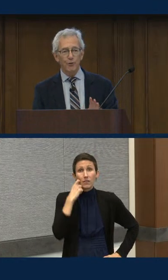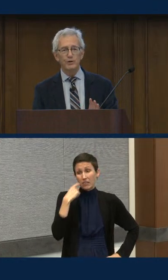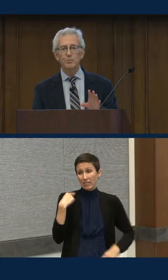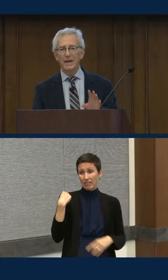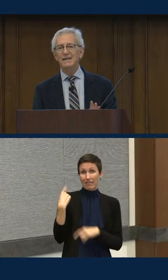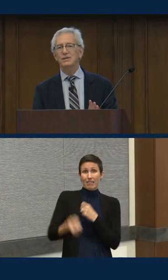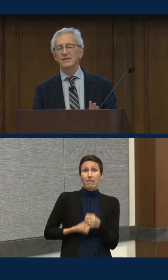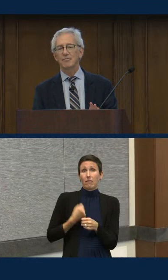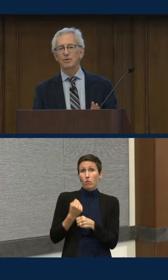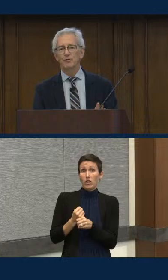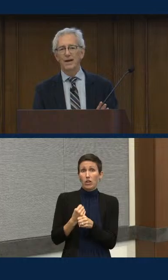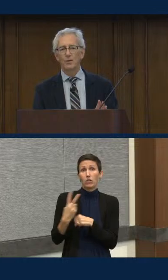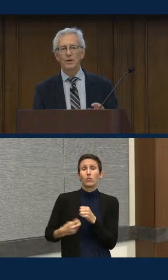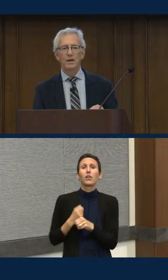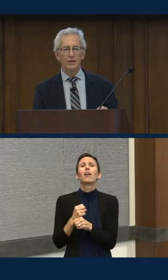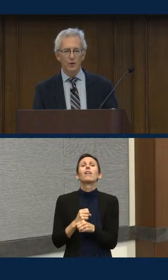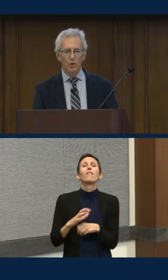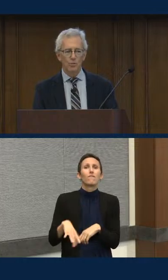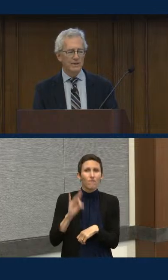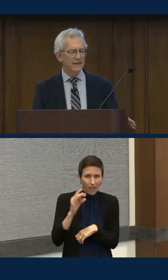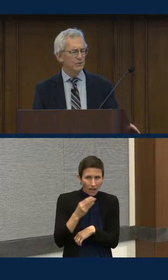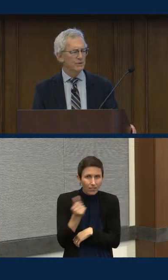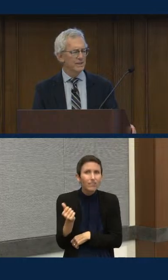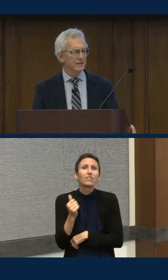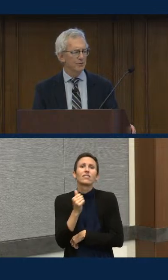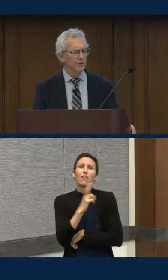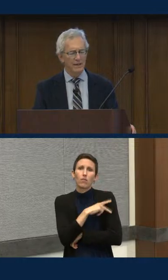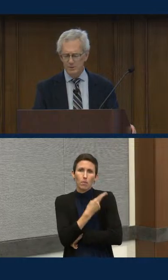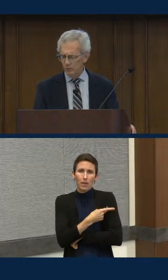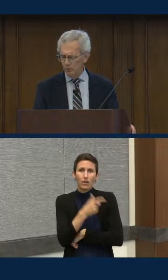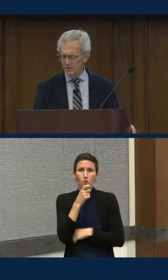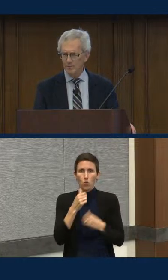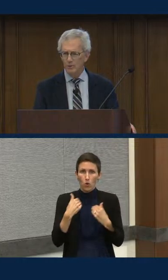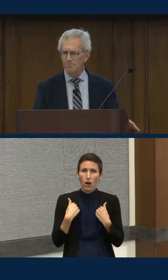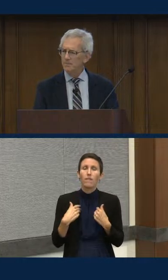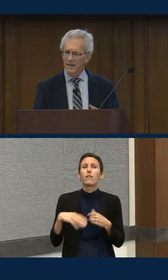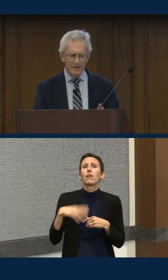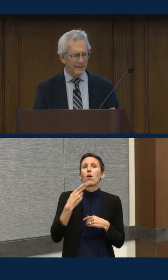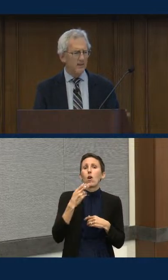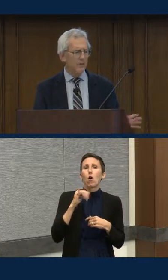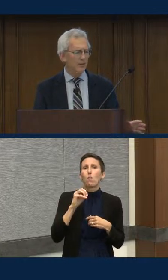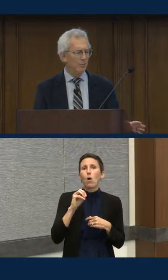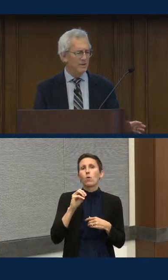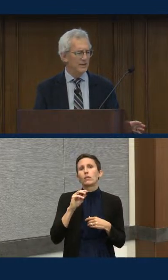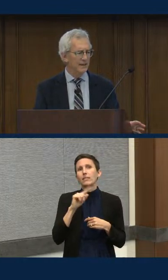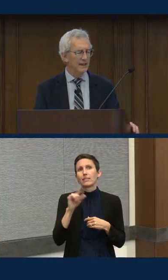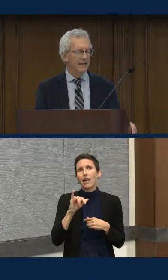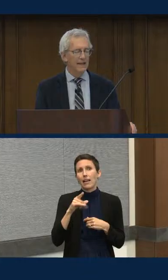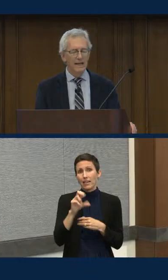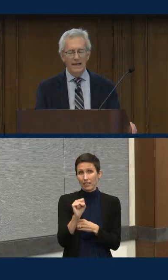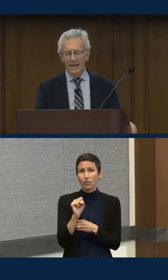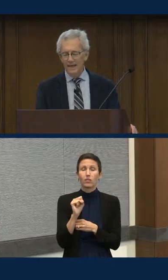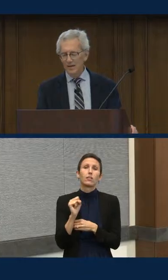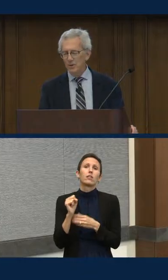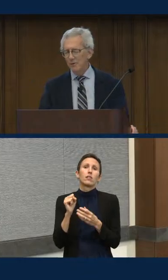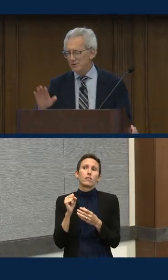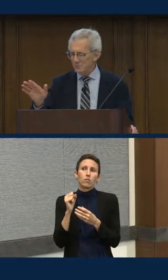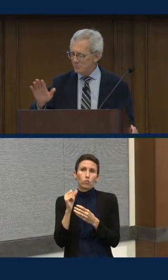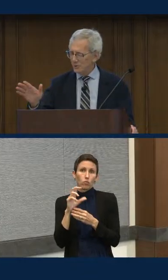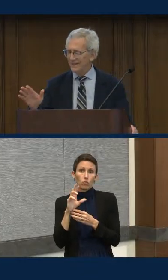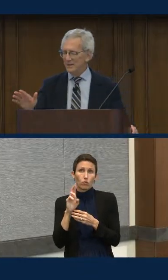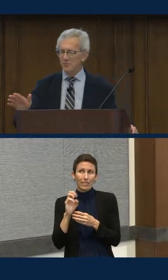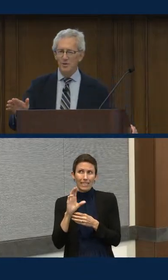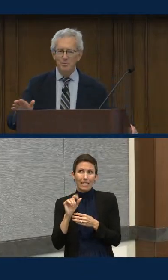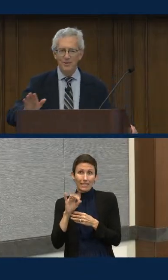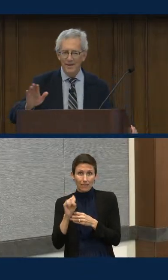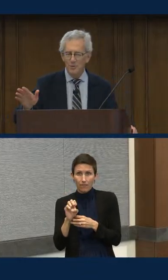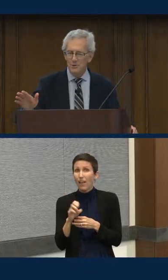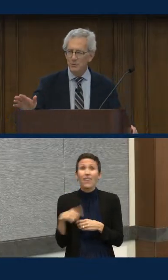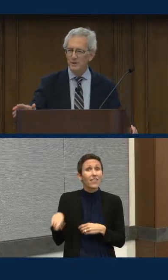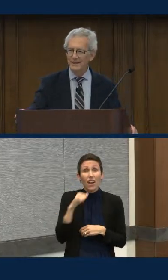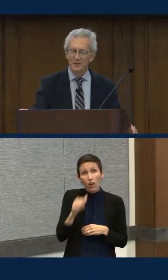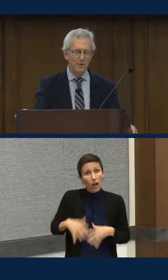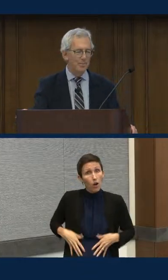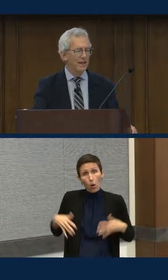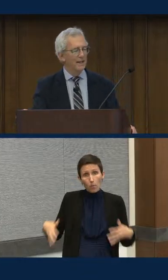have been found that are ho